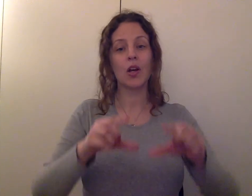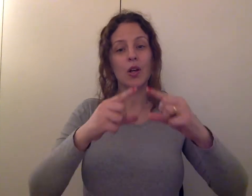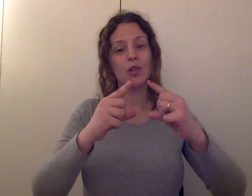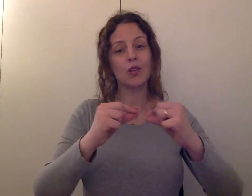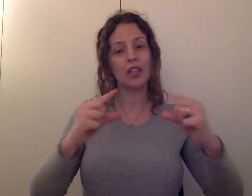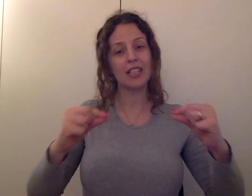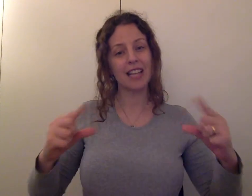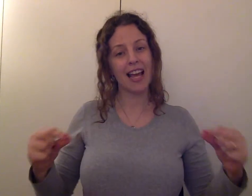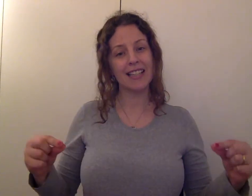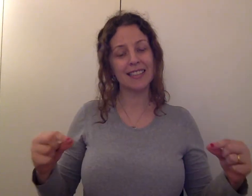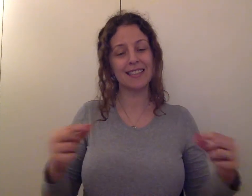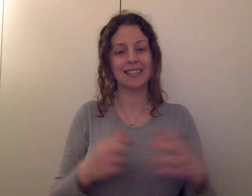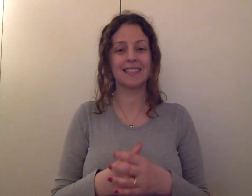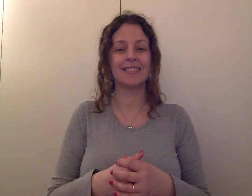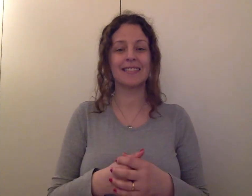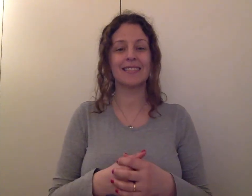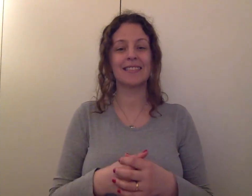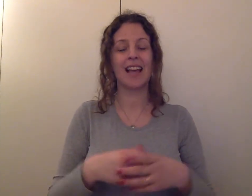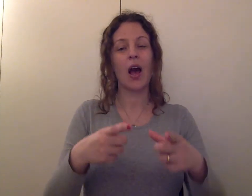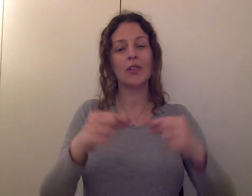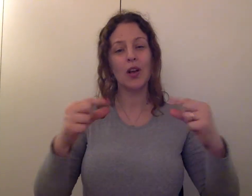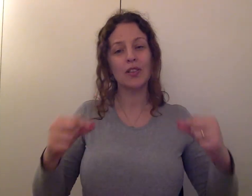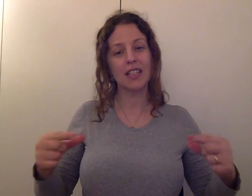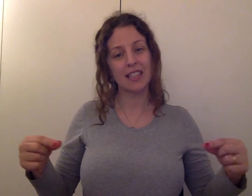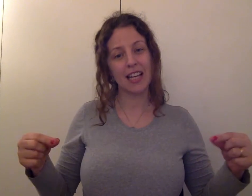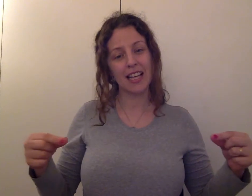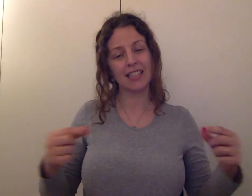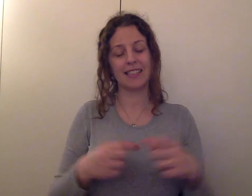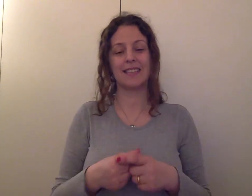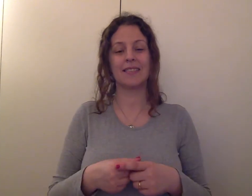SAUSAGES